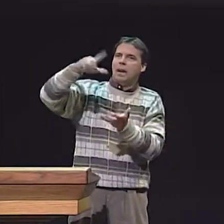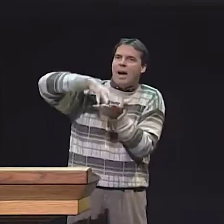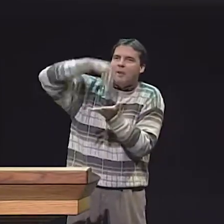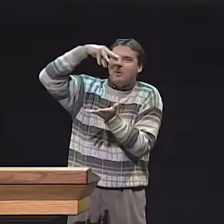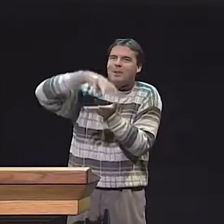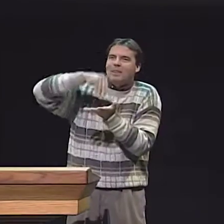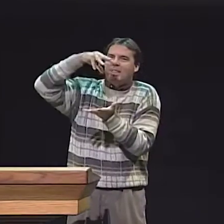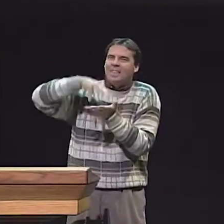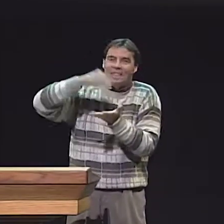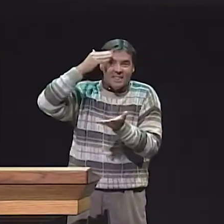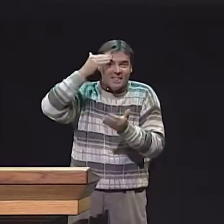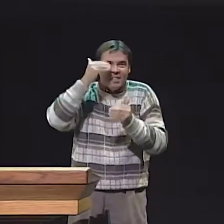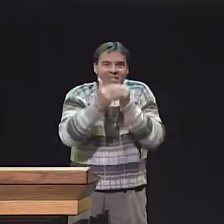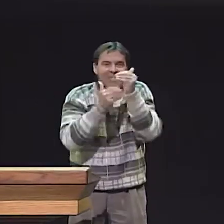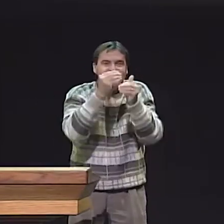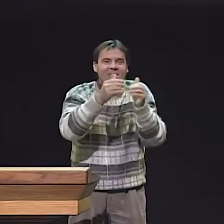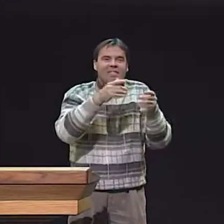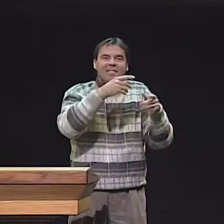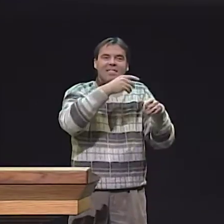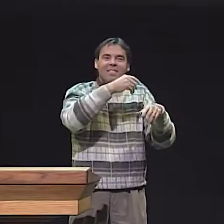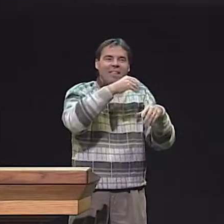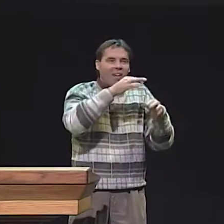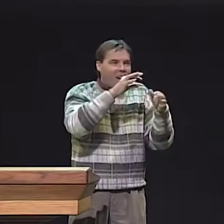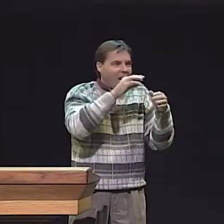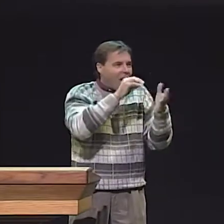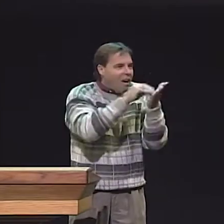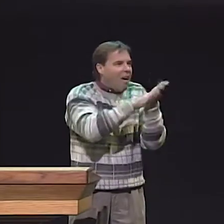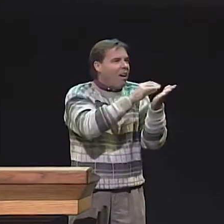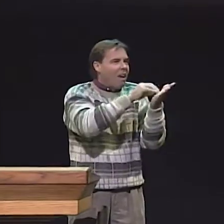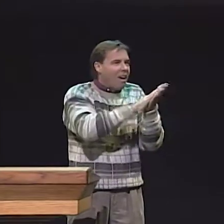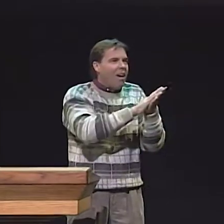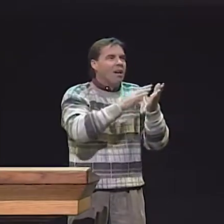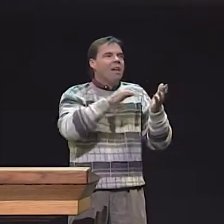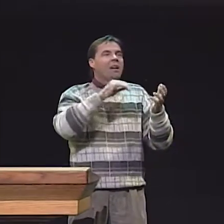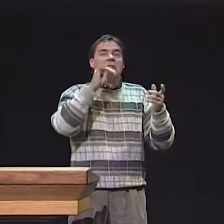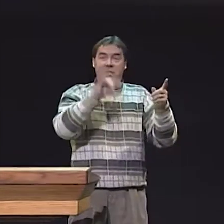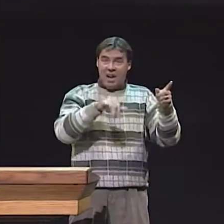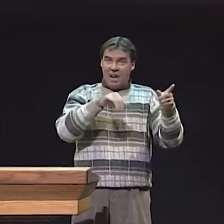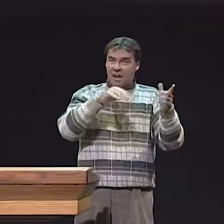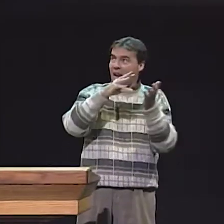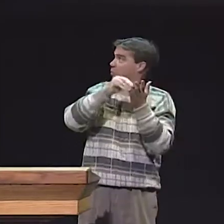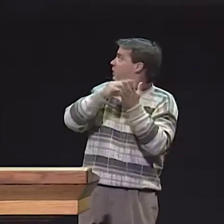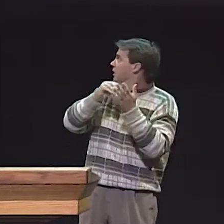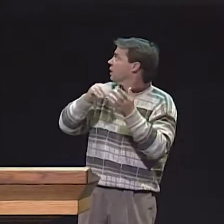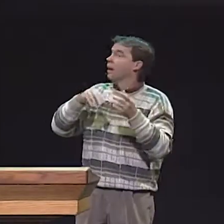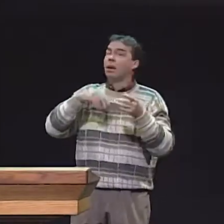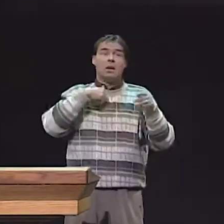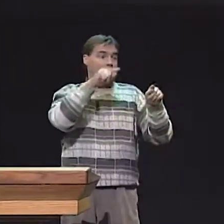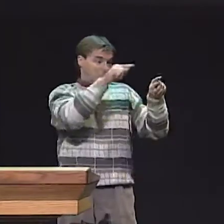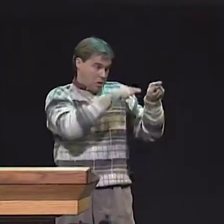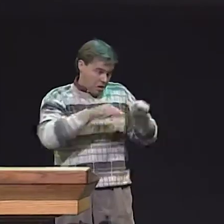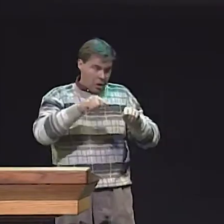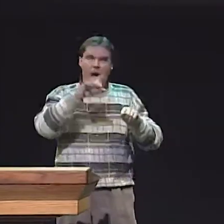YOU MIGHT WONDER WHY WE CHOSE THESE STRUCTURES TO LOOK AT. ACTUALLY, WE LOOKED AT THE LITERATURE